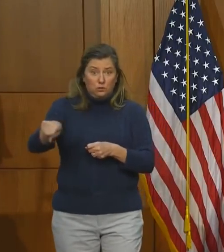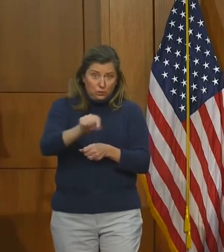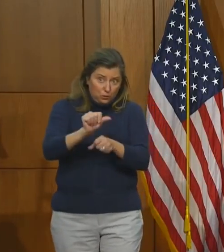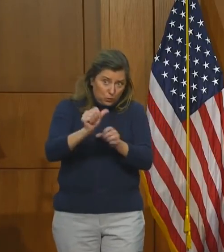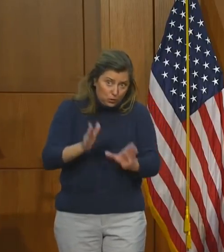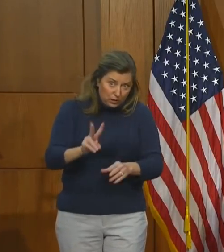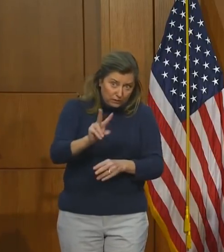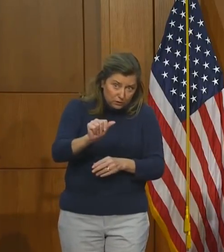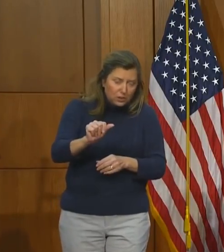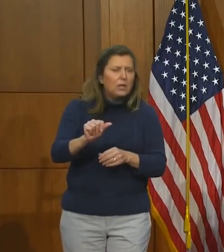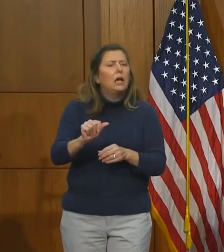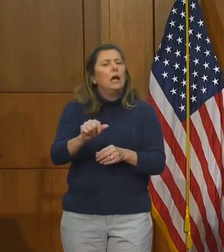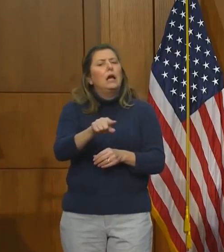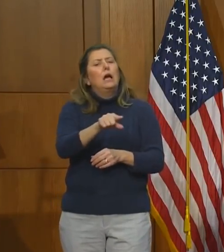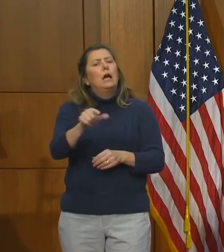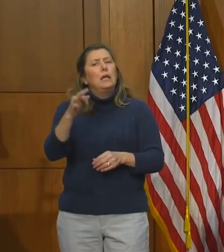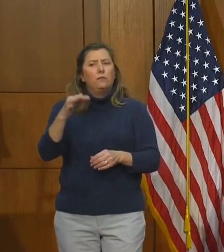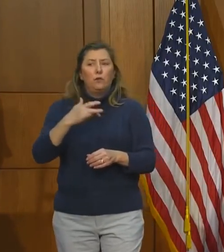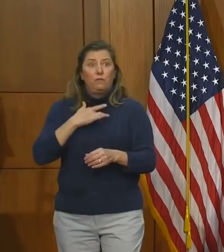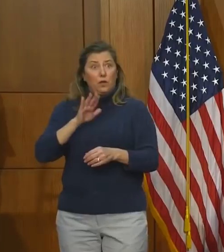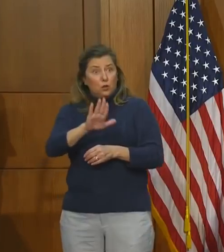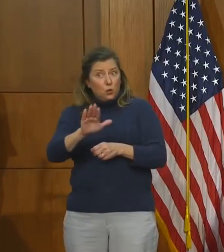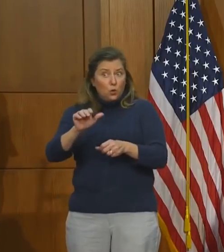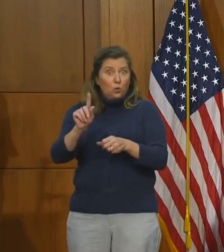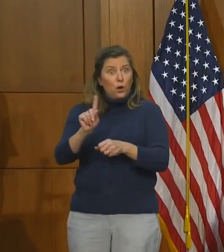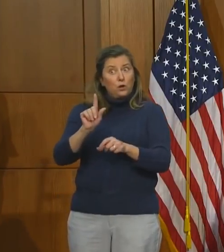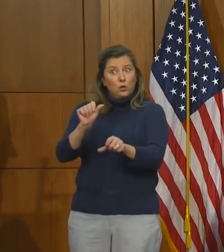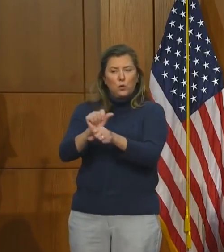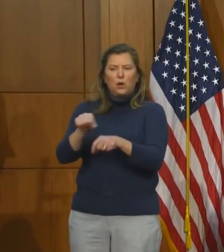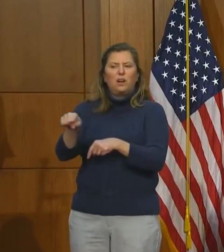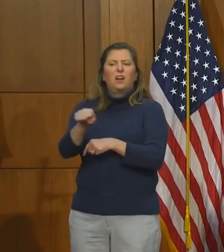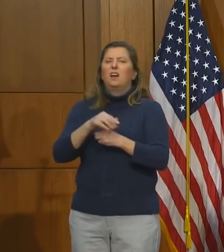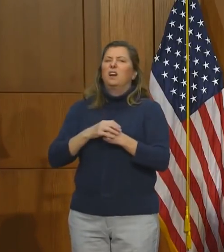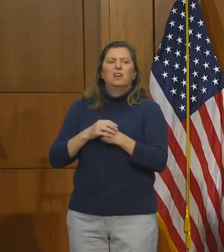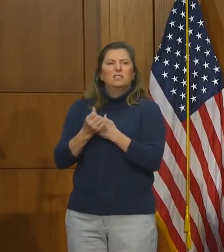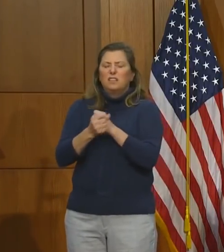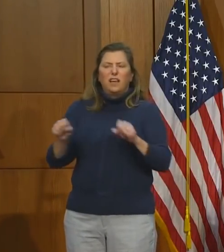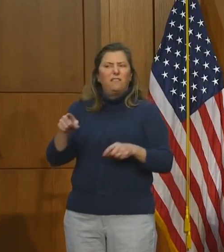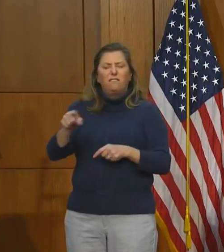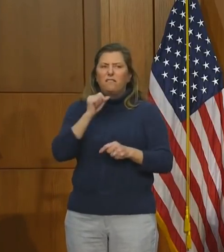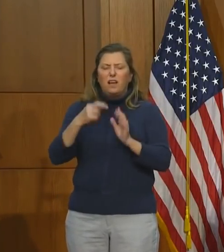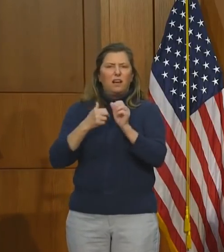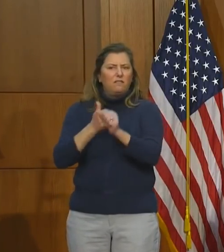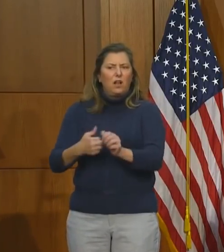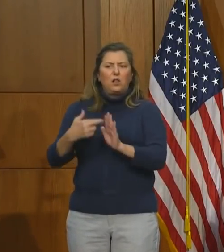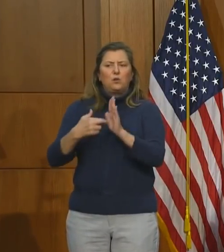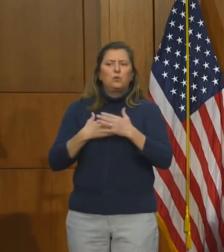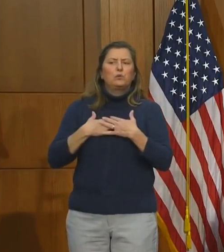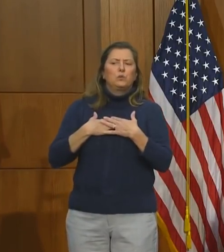FLEXIBILITY WITH UNEMPLOYMENT BENEFITS. I ALSO WANT TO ASSURE VIRGINIANS WORKERS THAT IF YOU